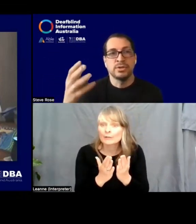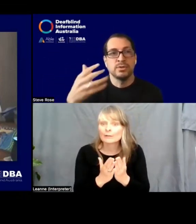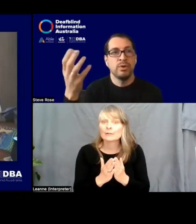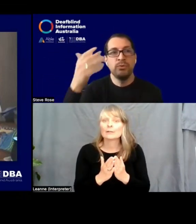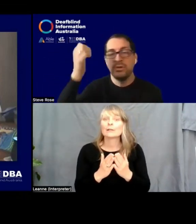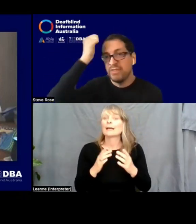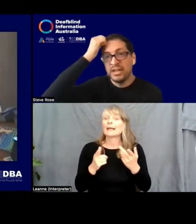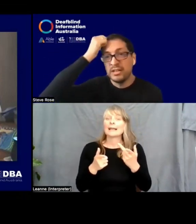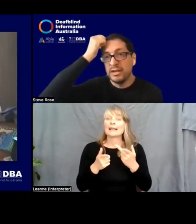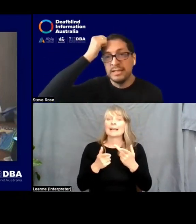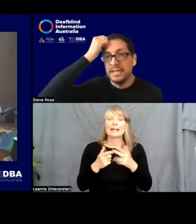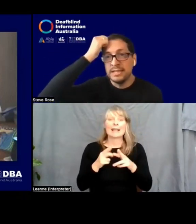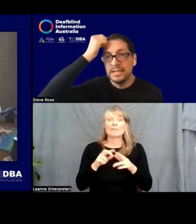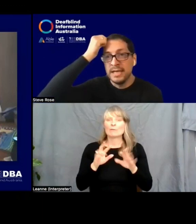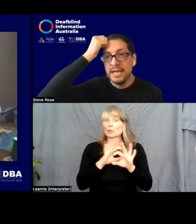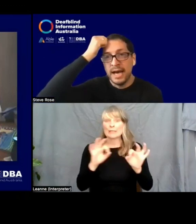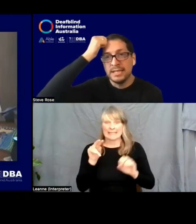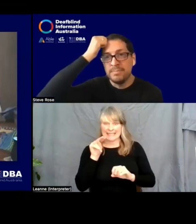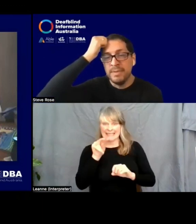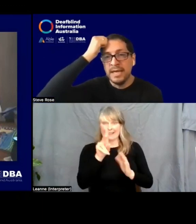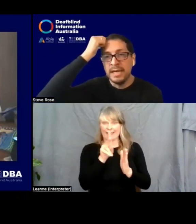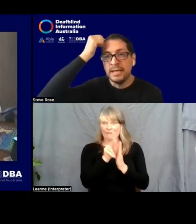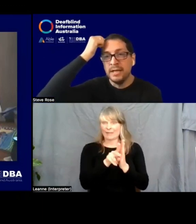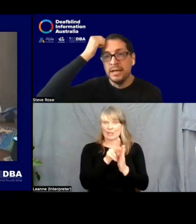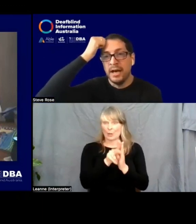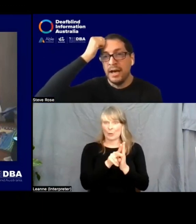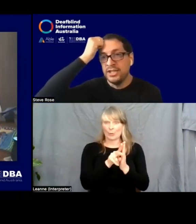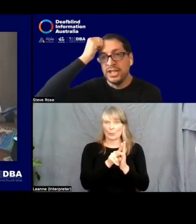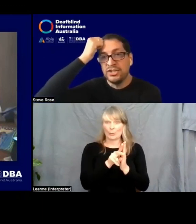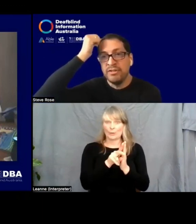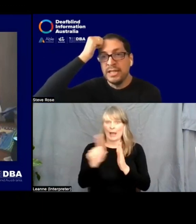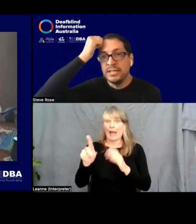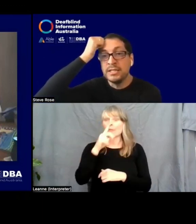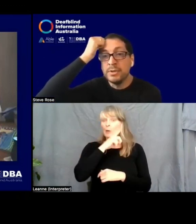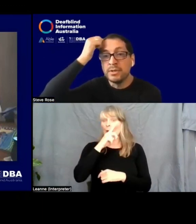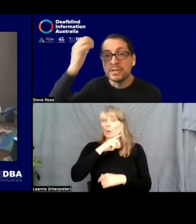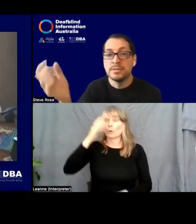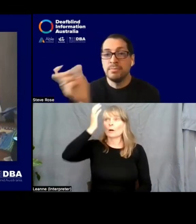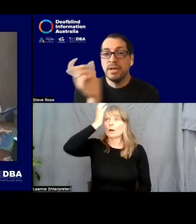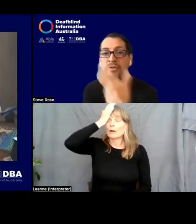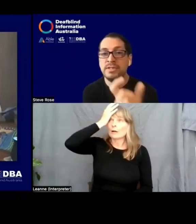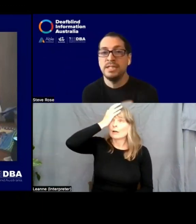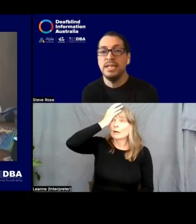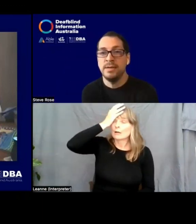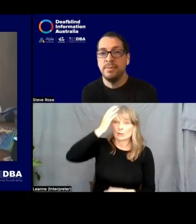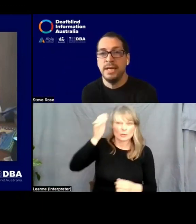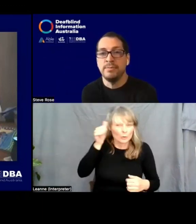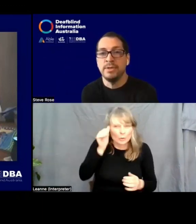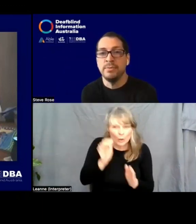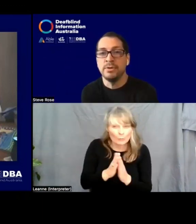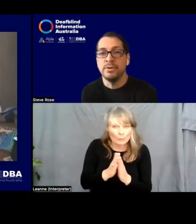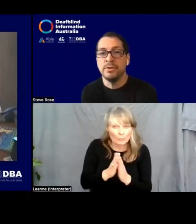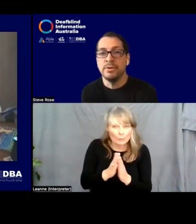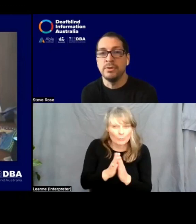we wouldn't recognise this as being a gesture related to books, but if you see her playing with books and